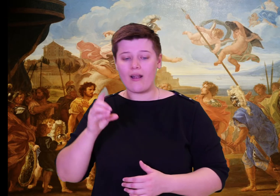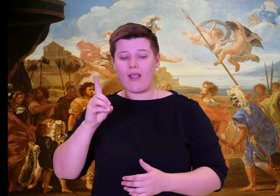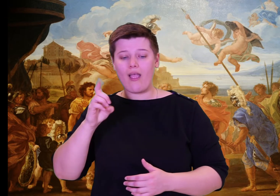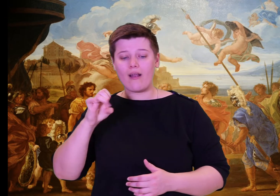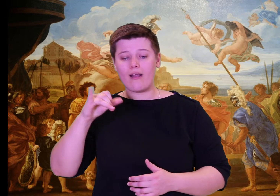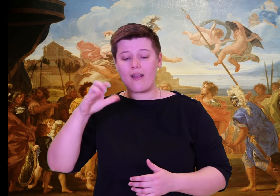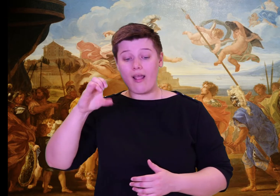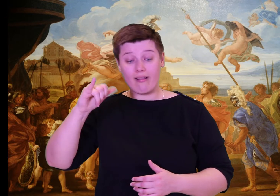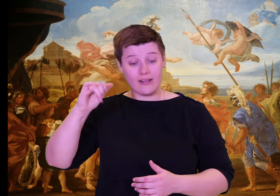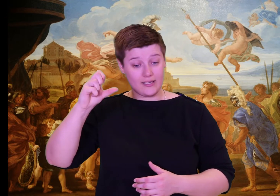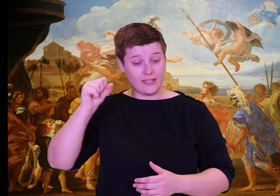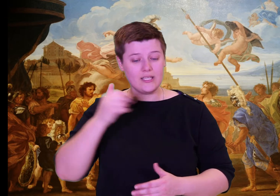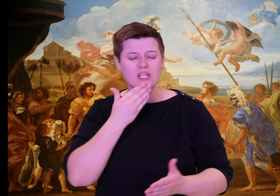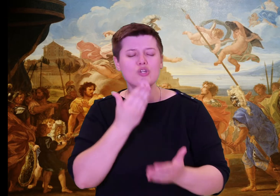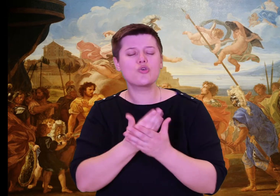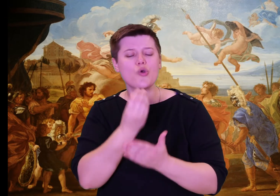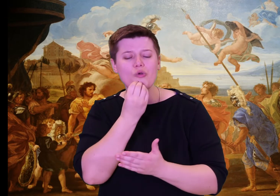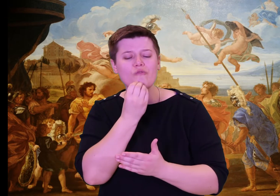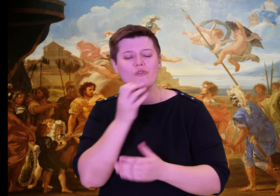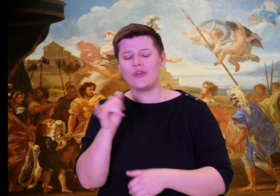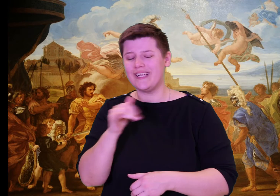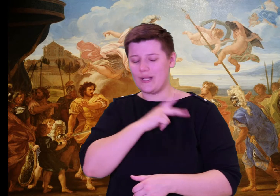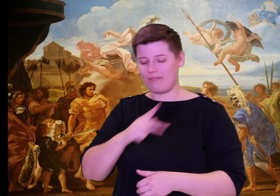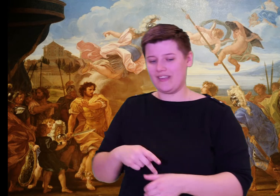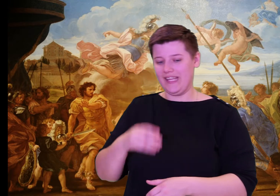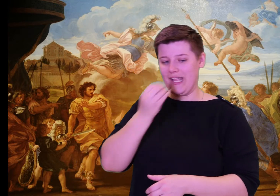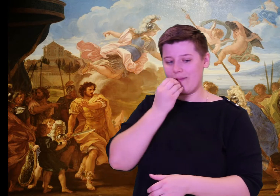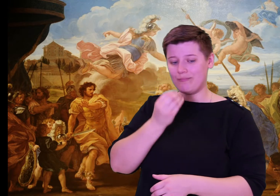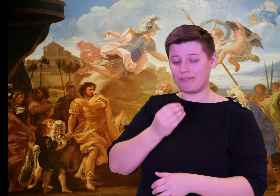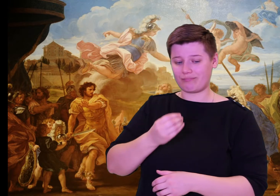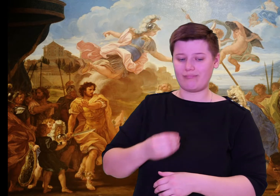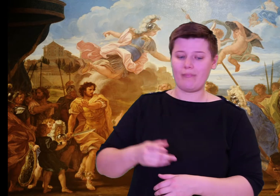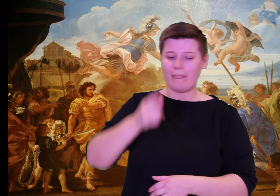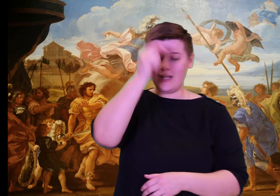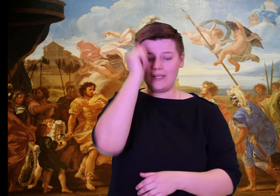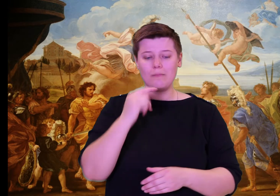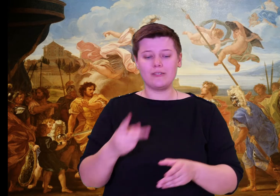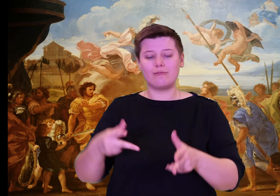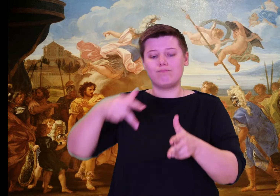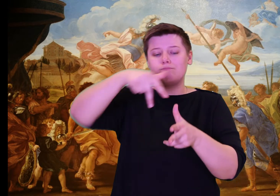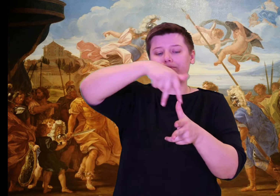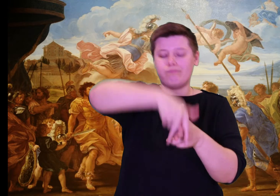shone forth with rosy fingers, Nestor rose and set his sons and daughters to